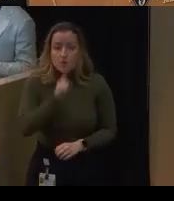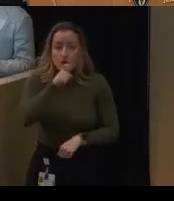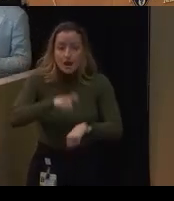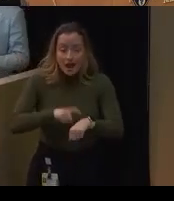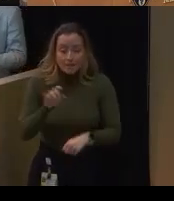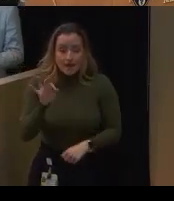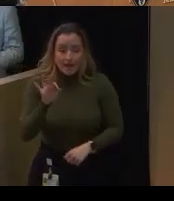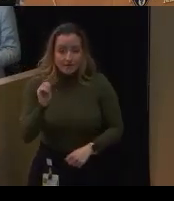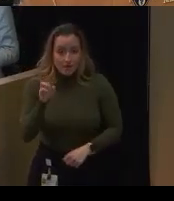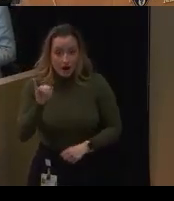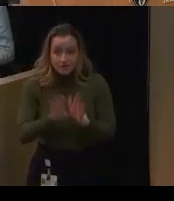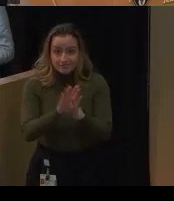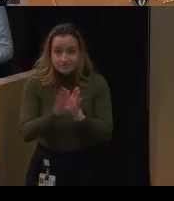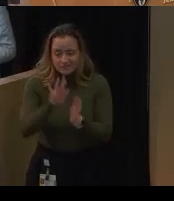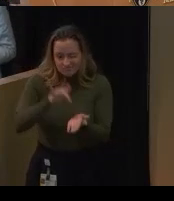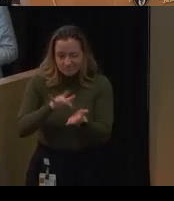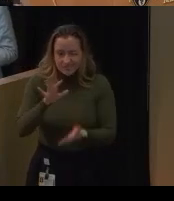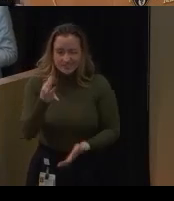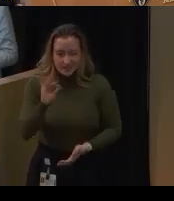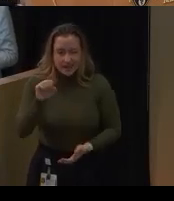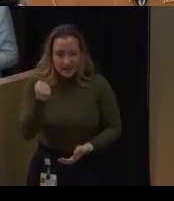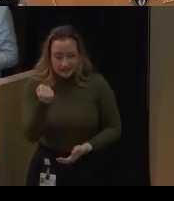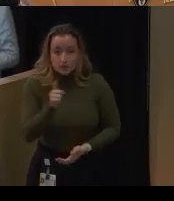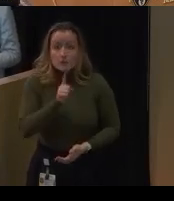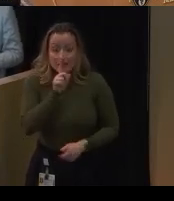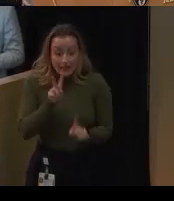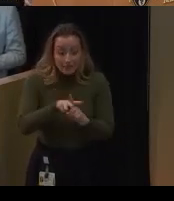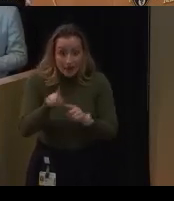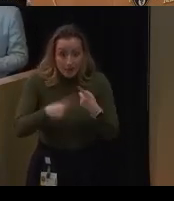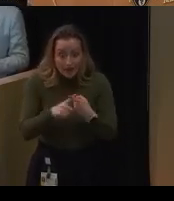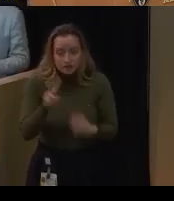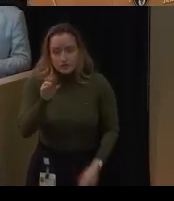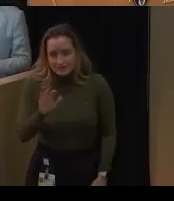in the mid 90s its first clinical application was in 2005 when it was used with folks with a chronic